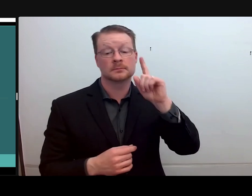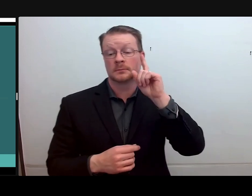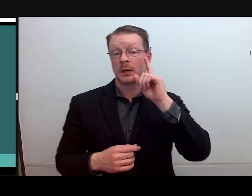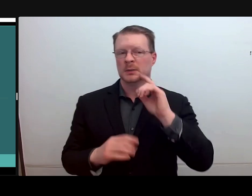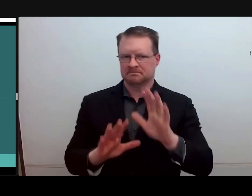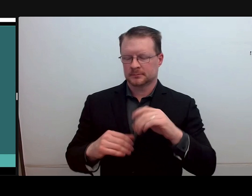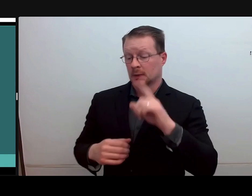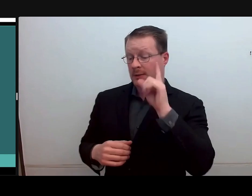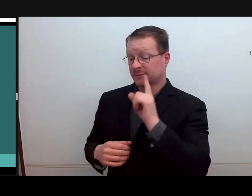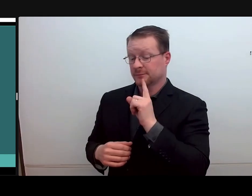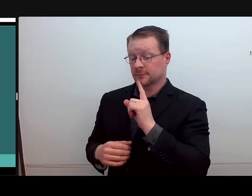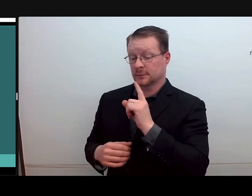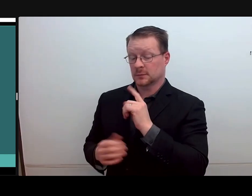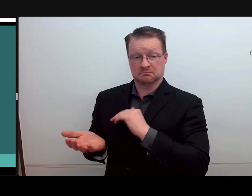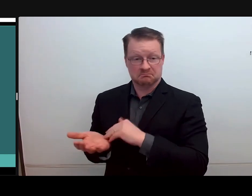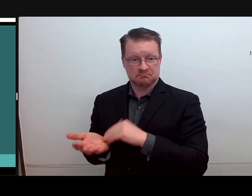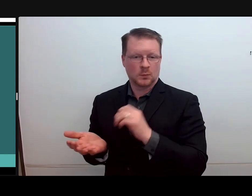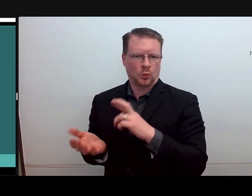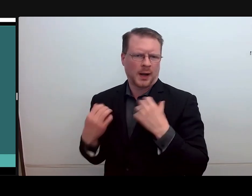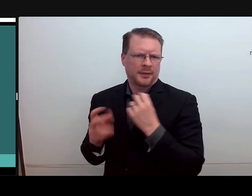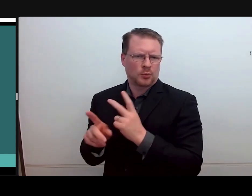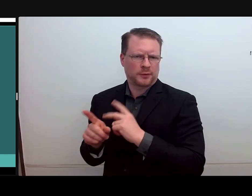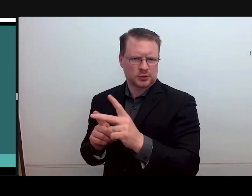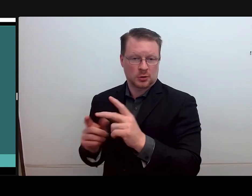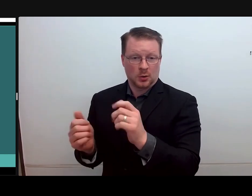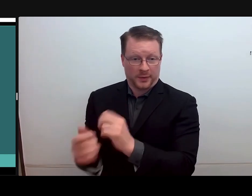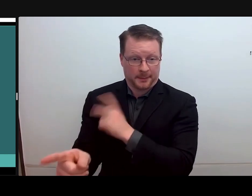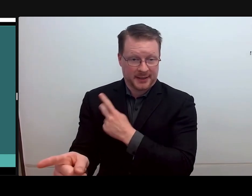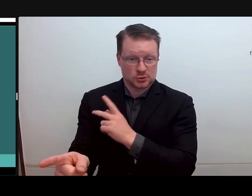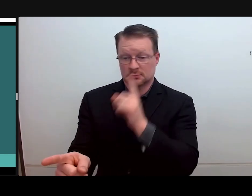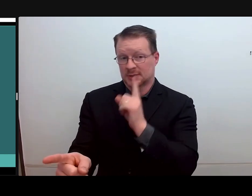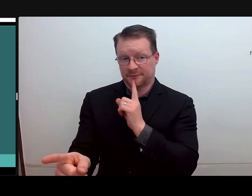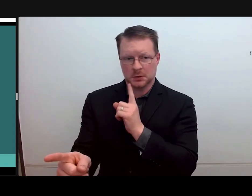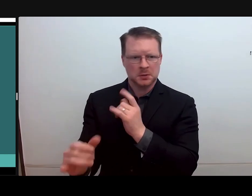and that's contact theory. Deaf physicians or healthcare professionals